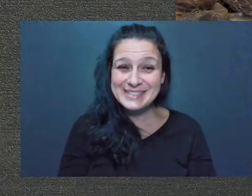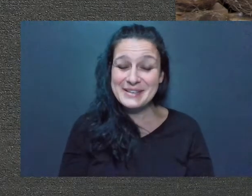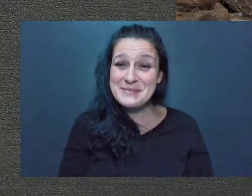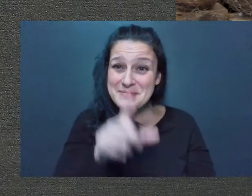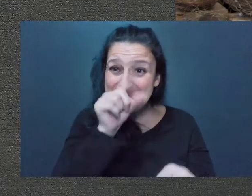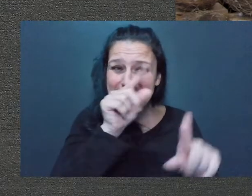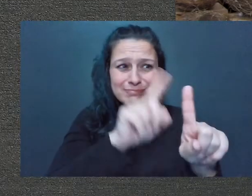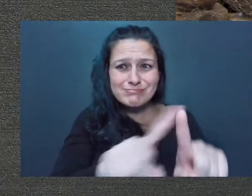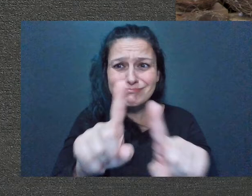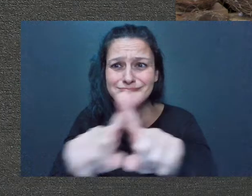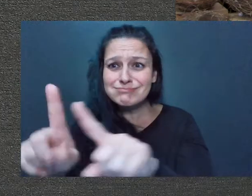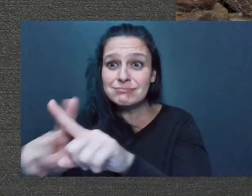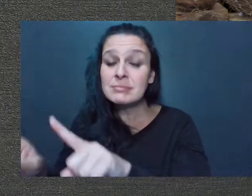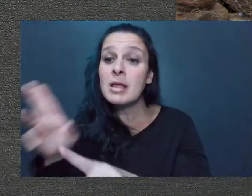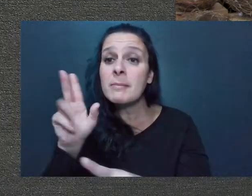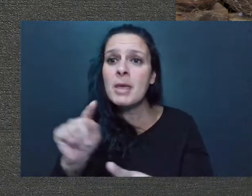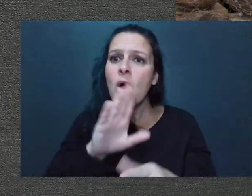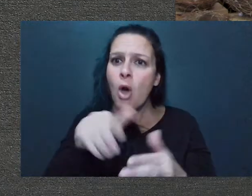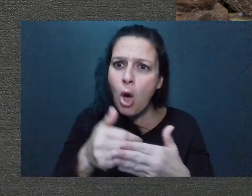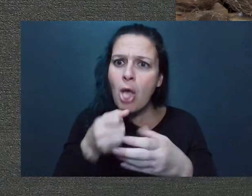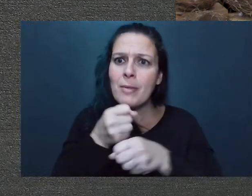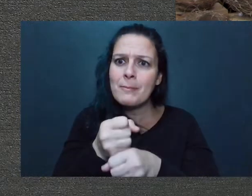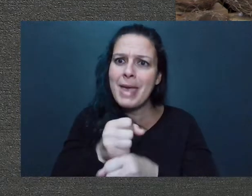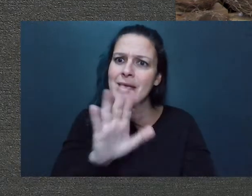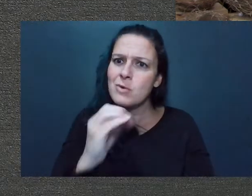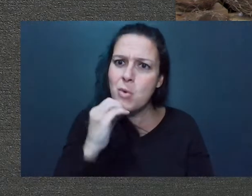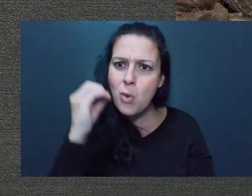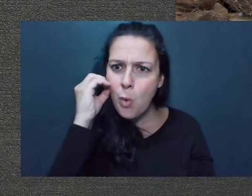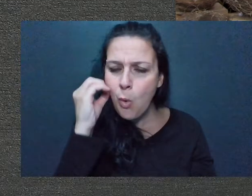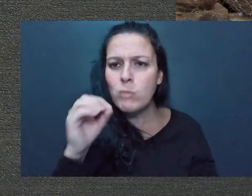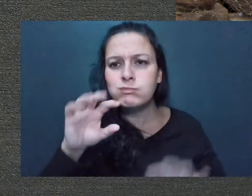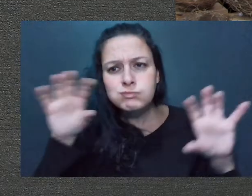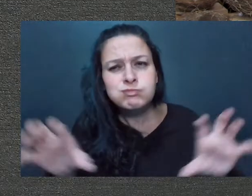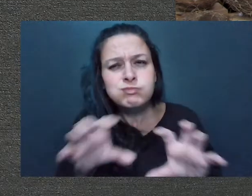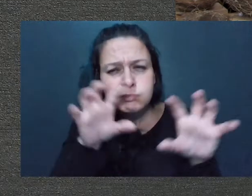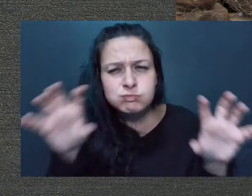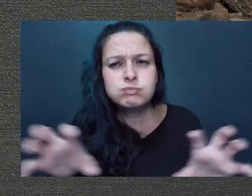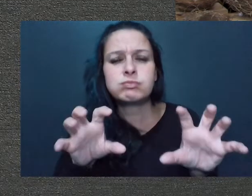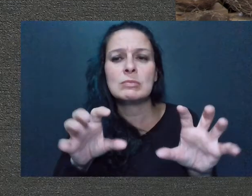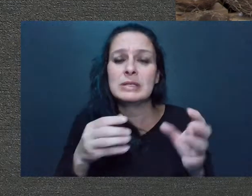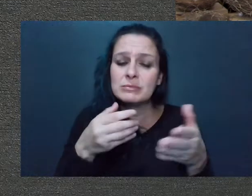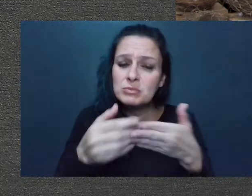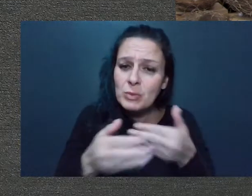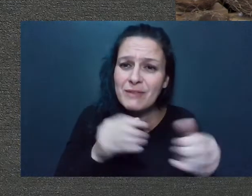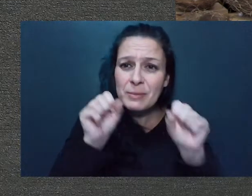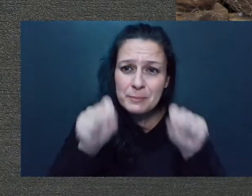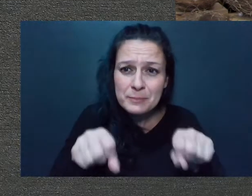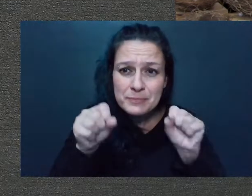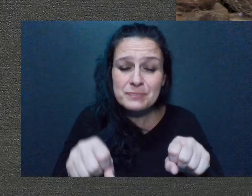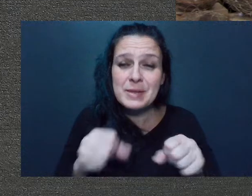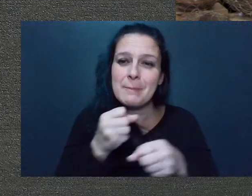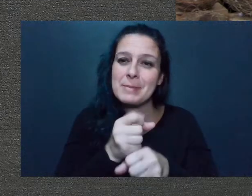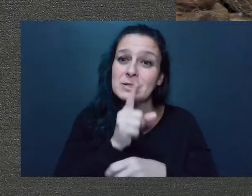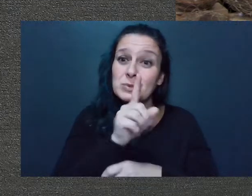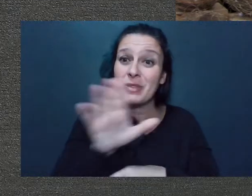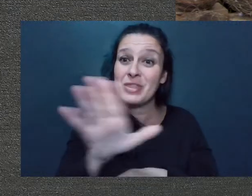All these birds are making their own home, doing everything they can to make their eggs